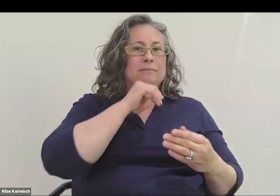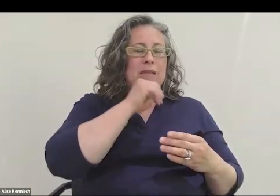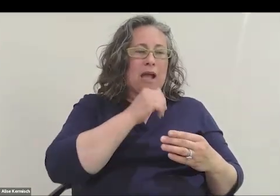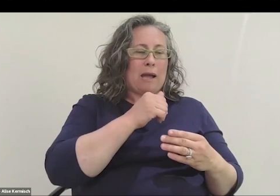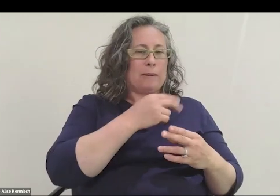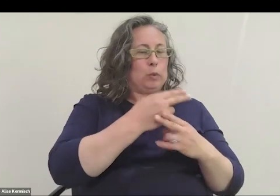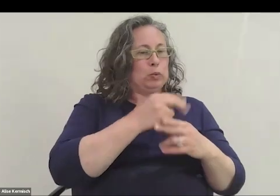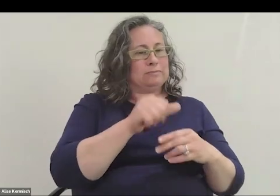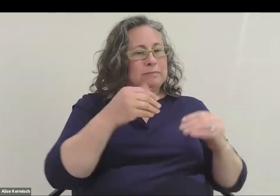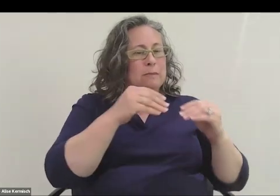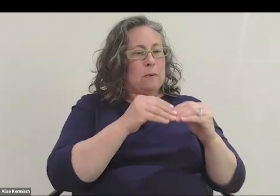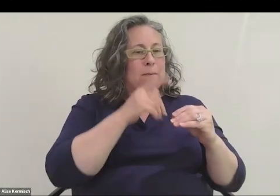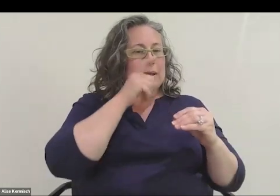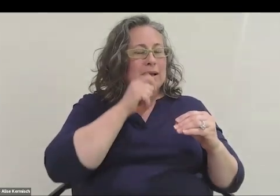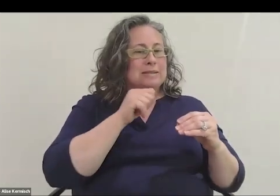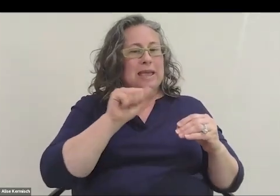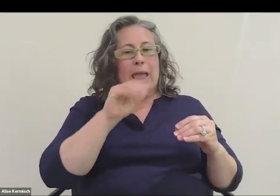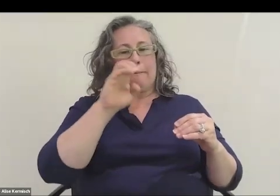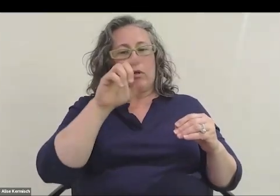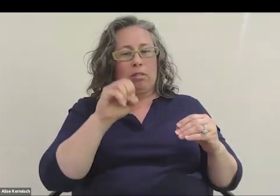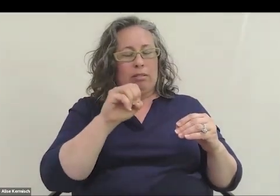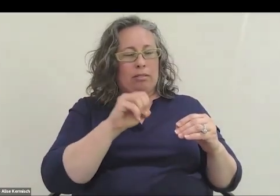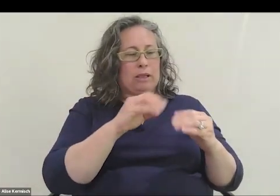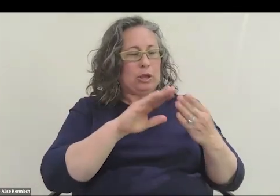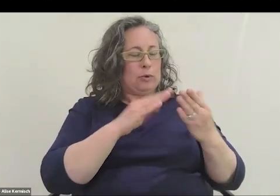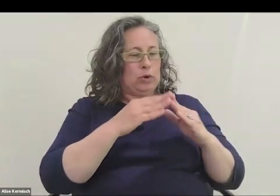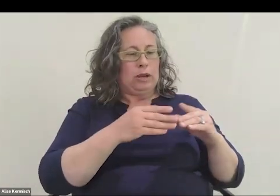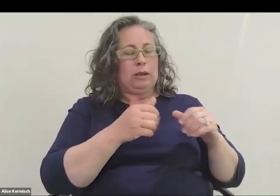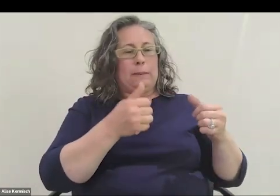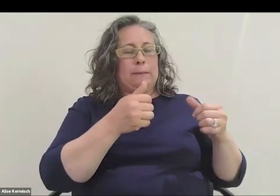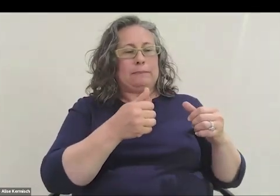by the abled community as a way to put down or avoid triggers caused by discriminations,